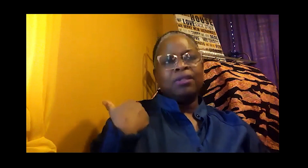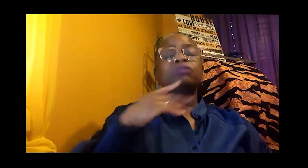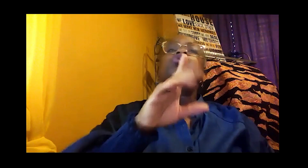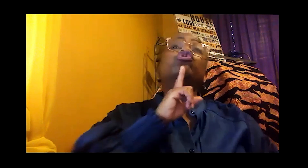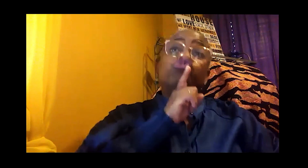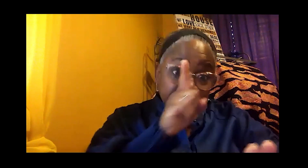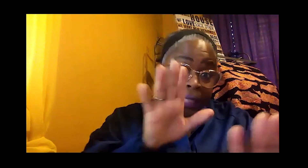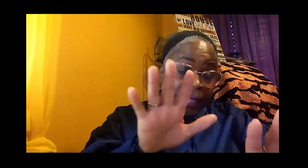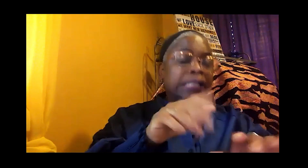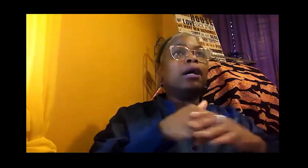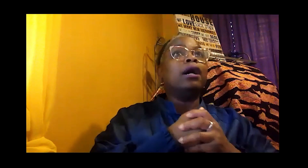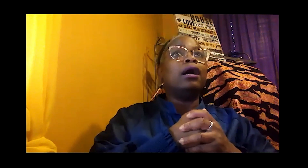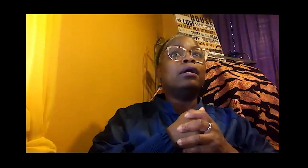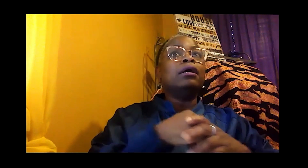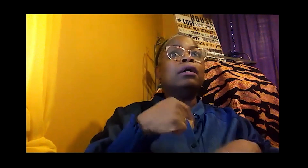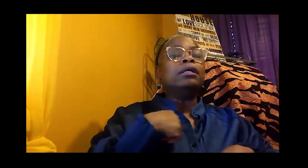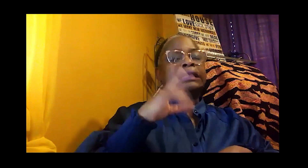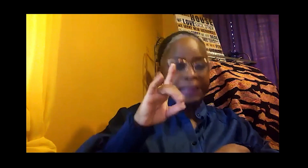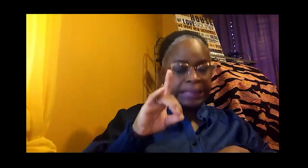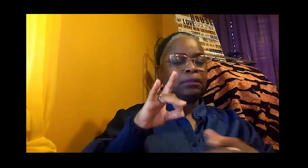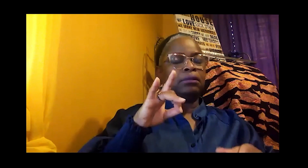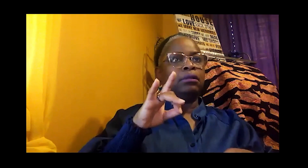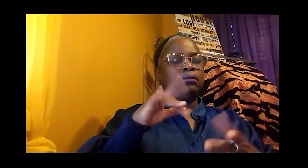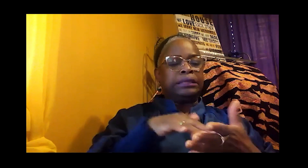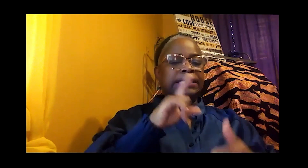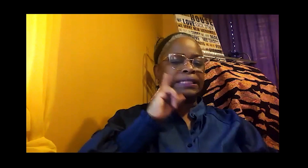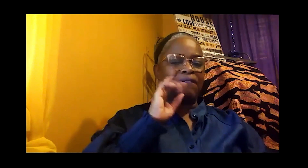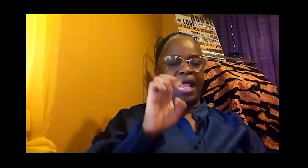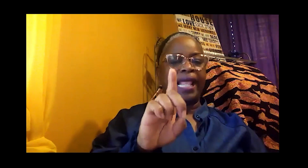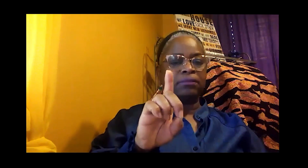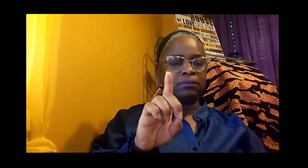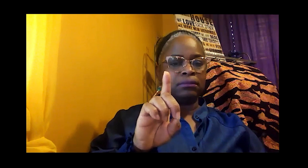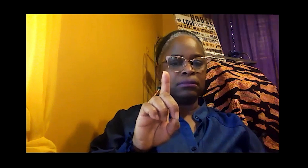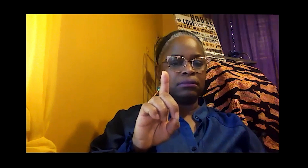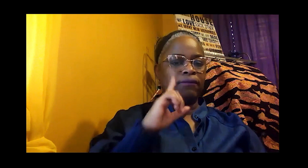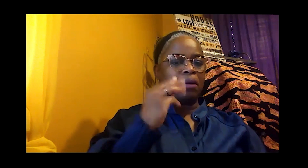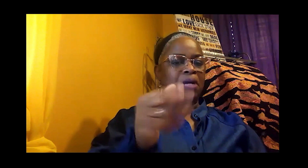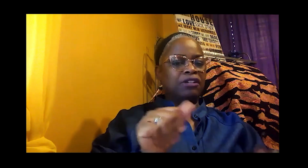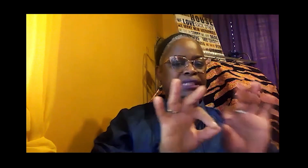This happened in 2015, about five years ago. Truth be told, I did begin my studies in